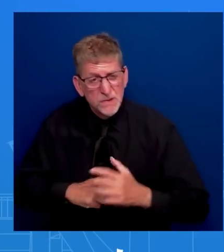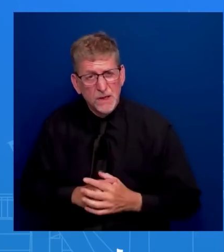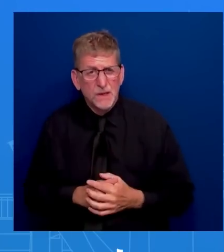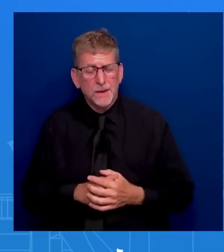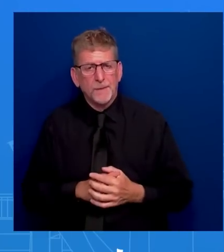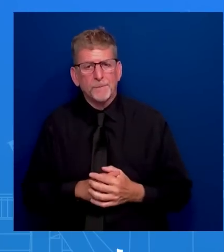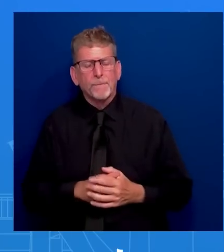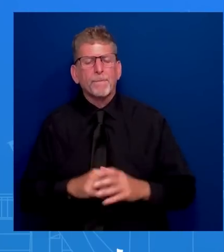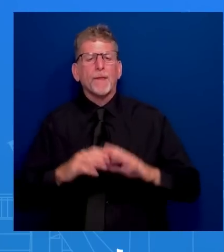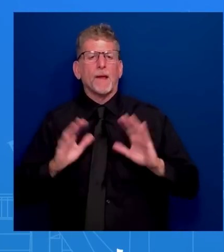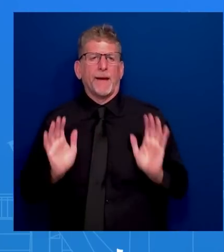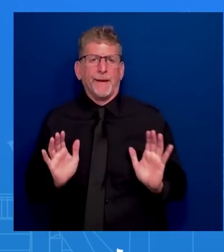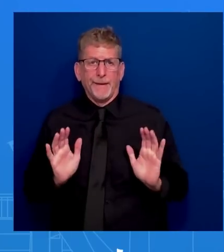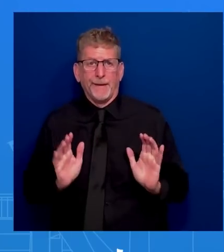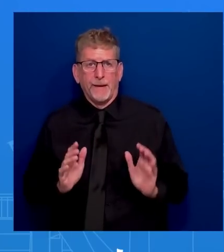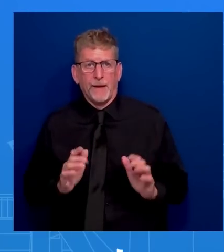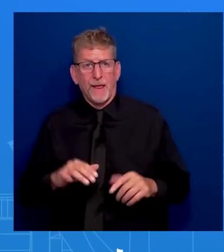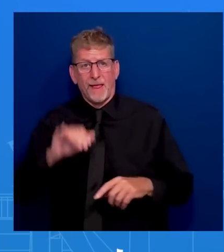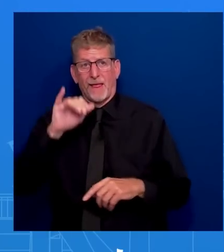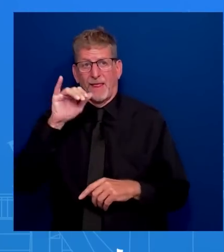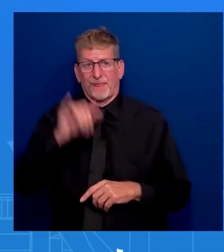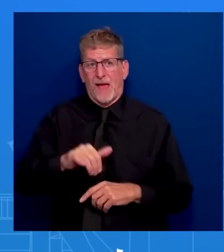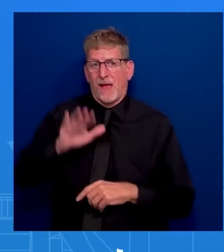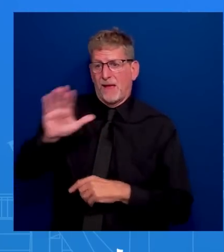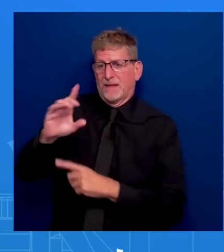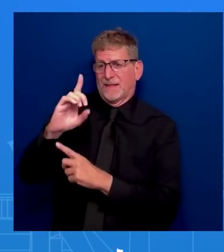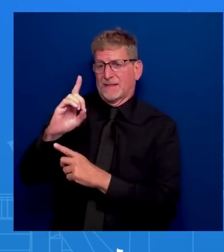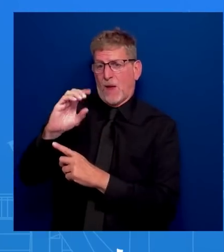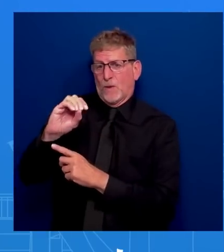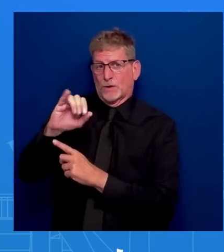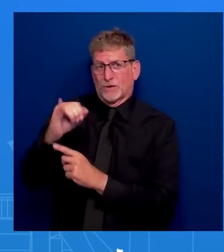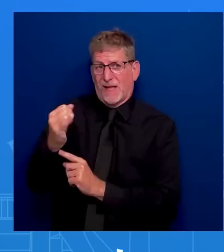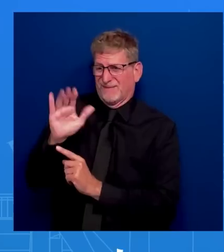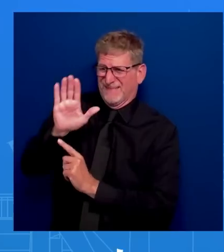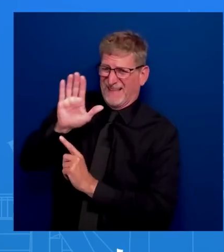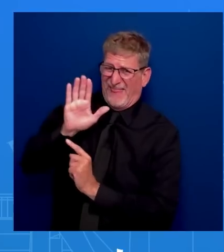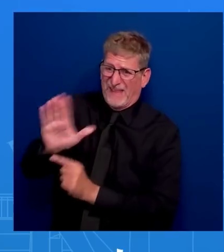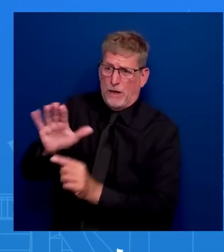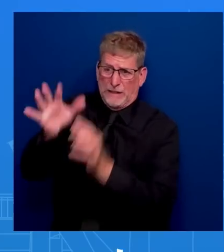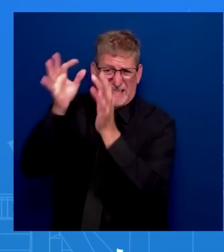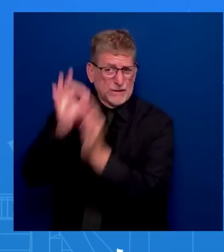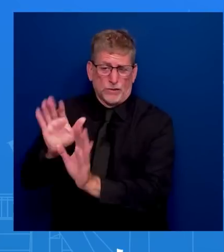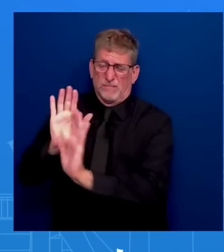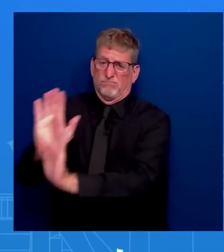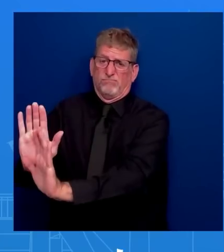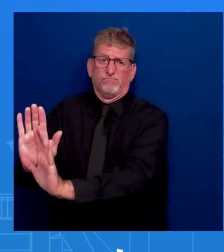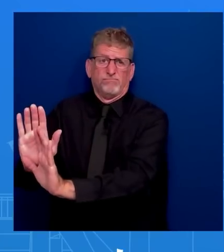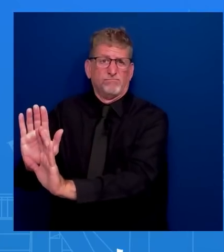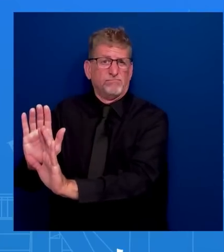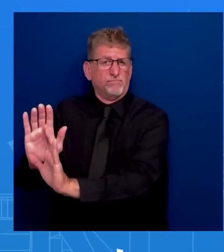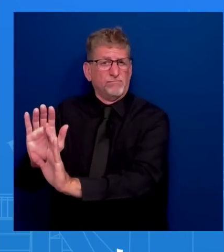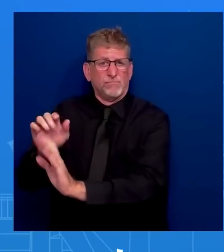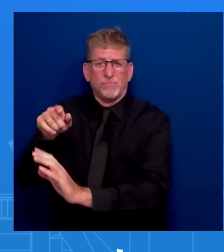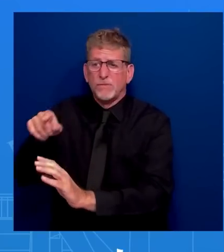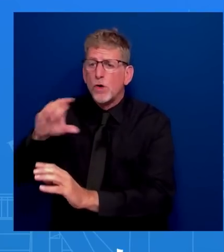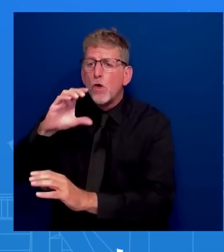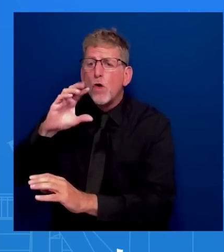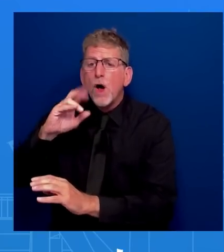It is -- when it comes to the criminal investigation, it is independent. And they make that decision. The Press: And has the White House been told